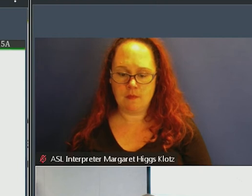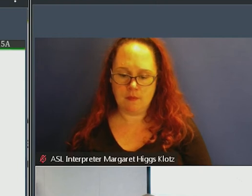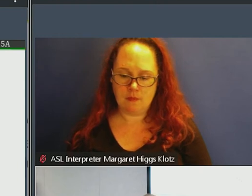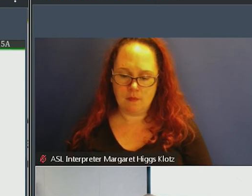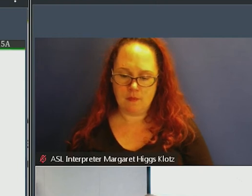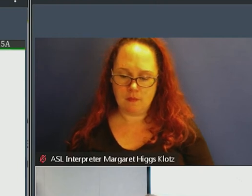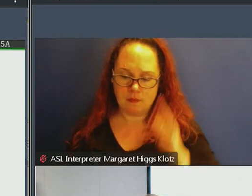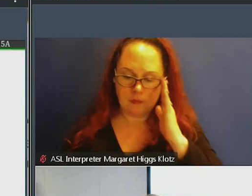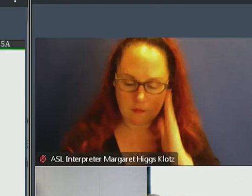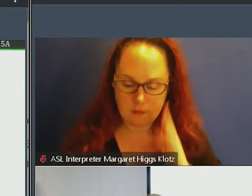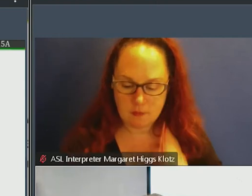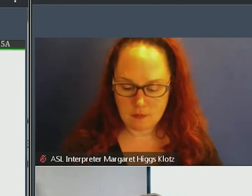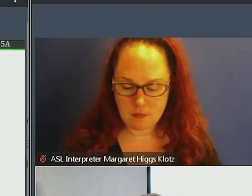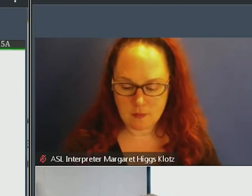Okay. So Michelle Esterline